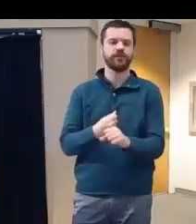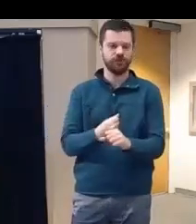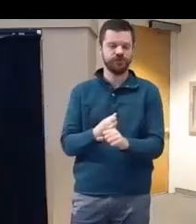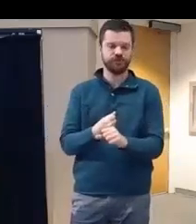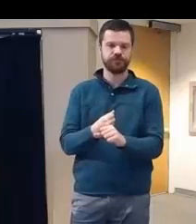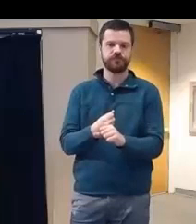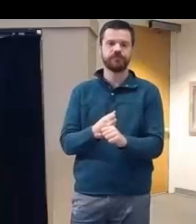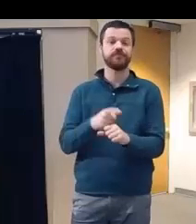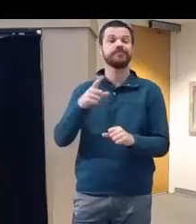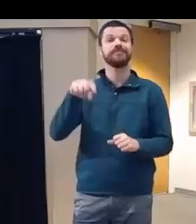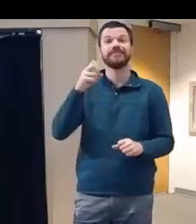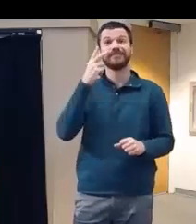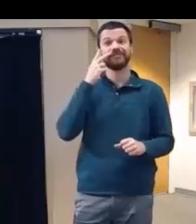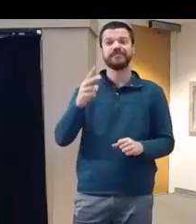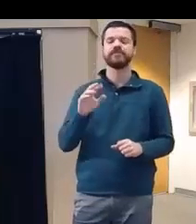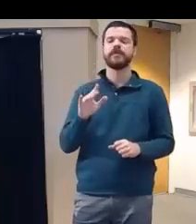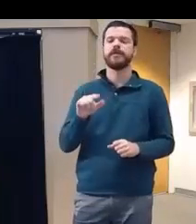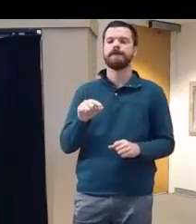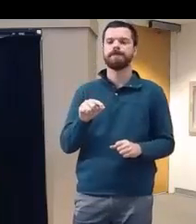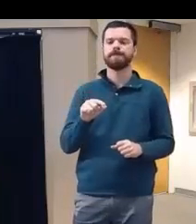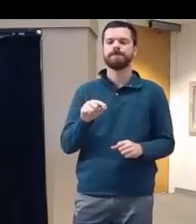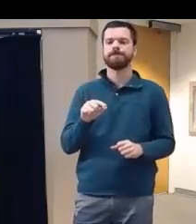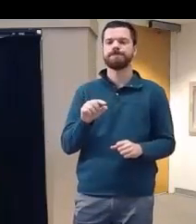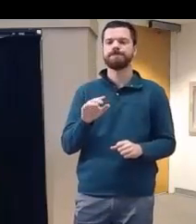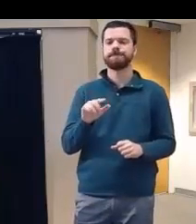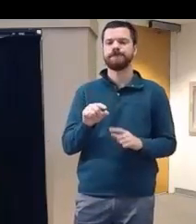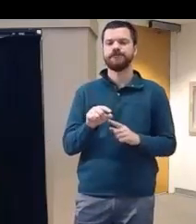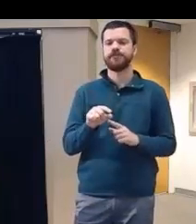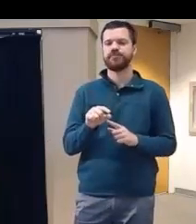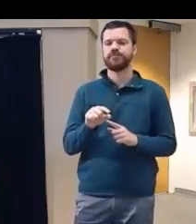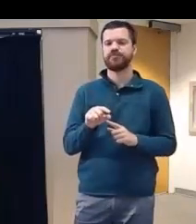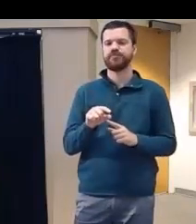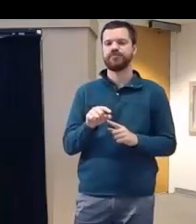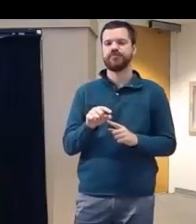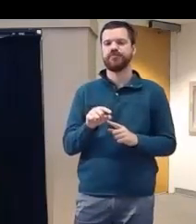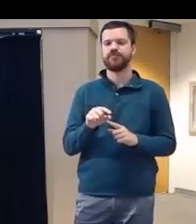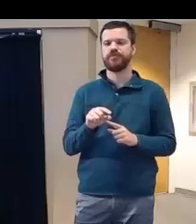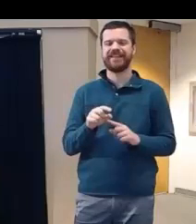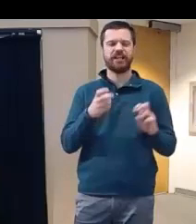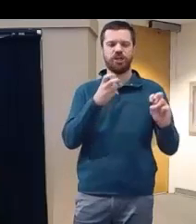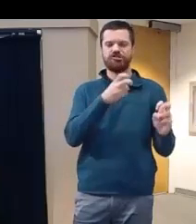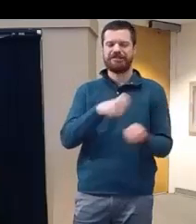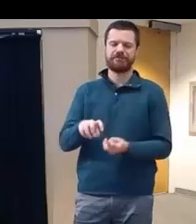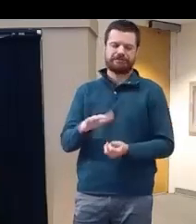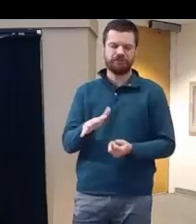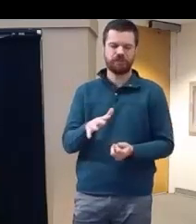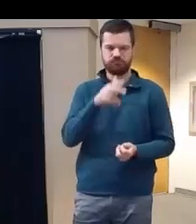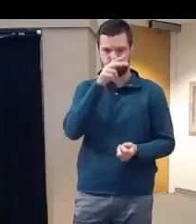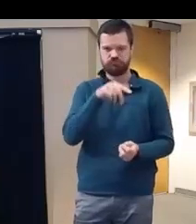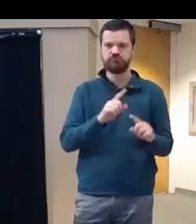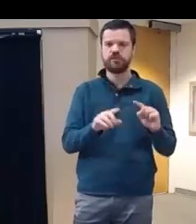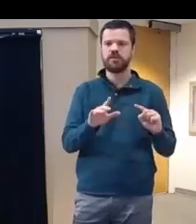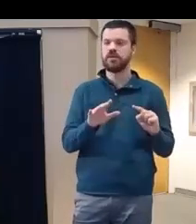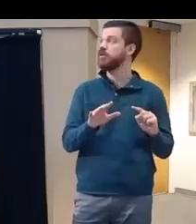as you can see the um the translation didn't occur really well but the um the Psychiatry